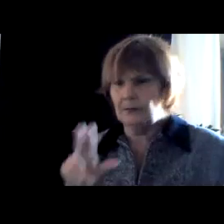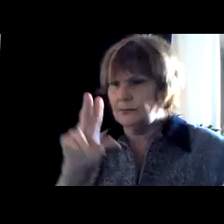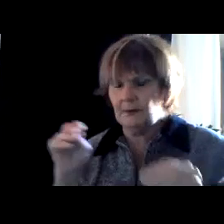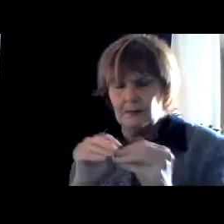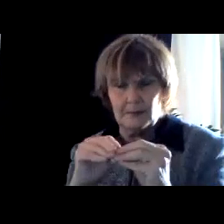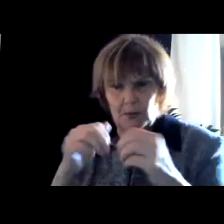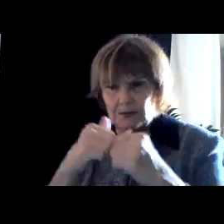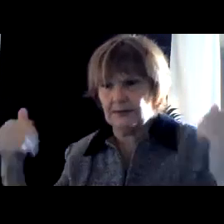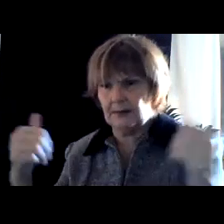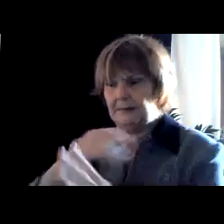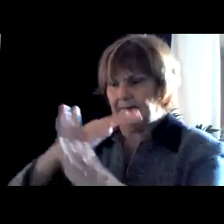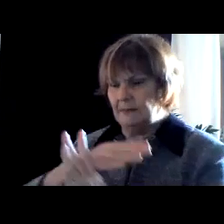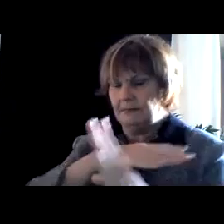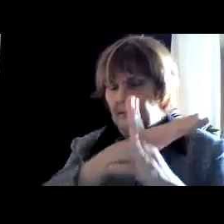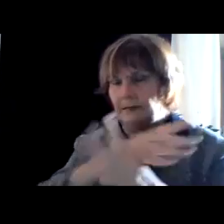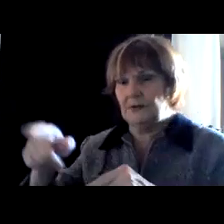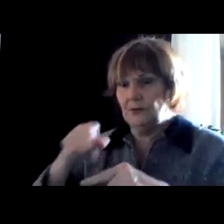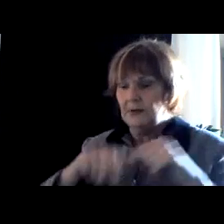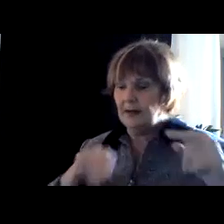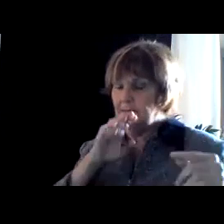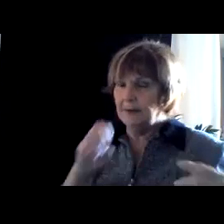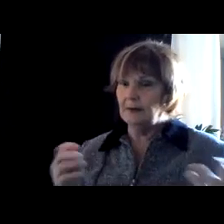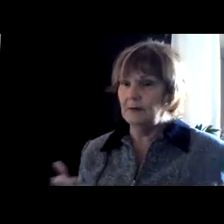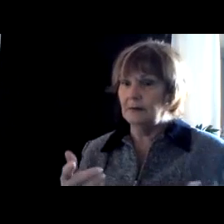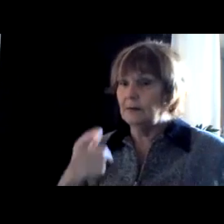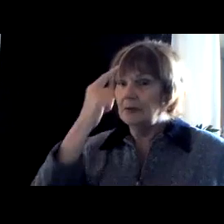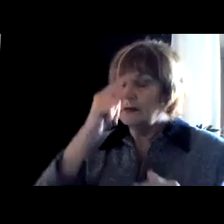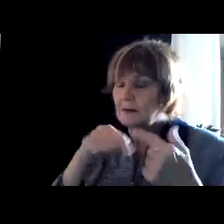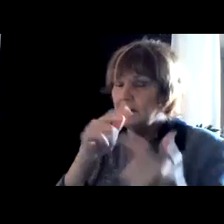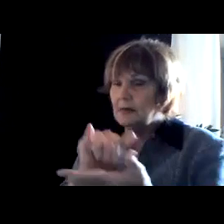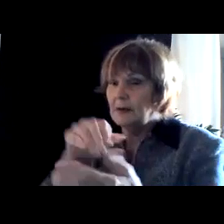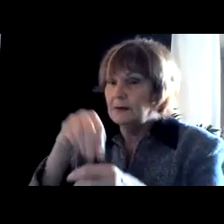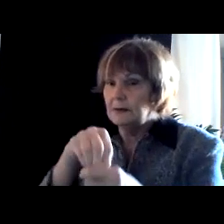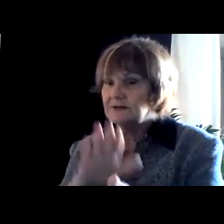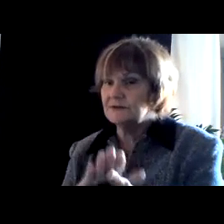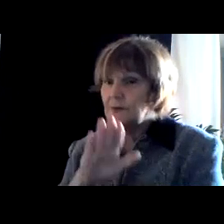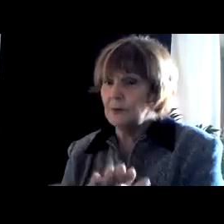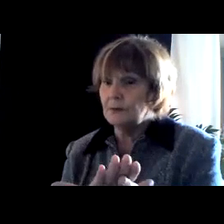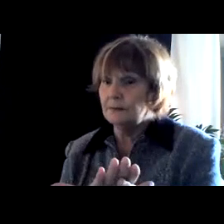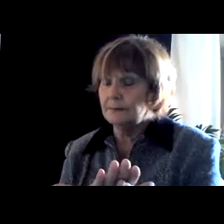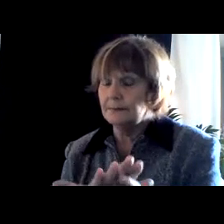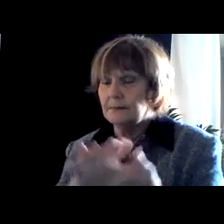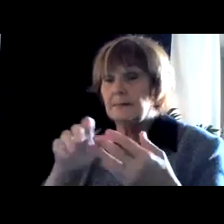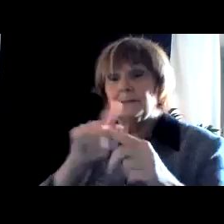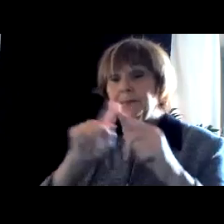So we think about this often in terms of school segregation. But that doesn't also often equate to integration. Integration means